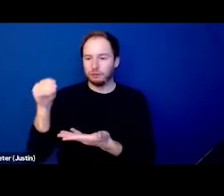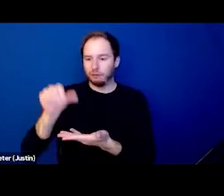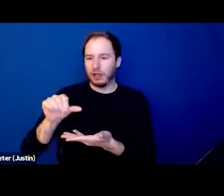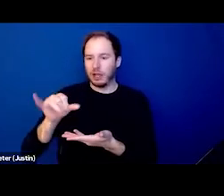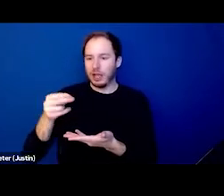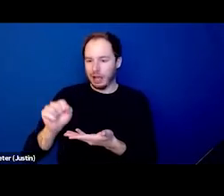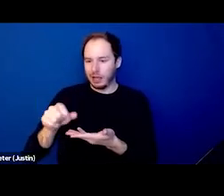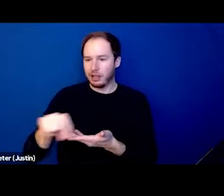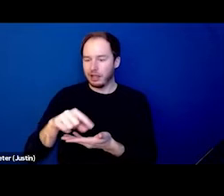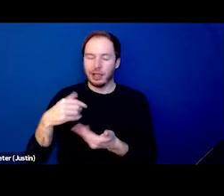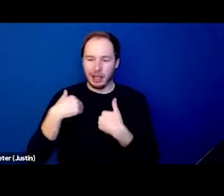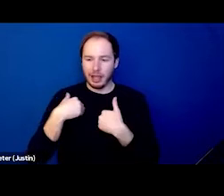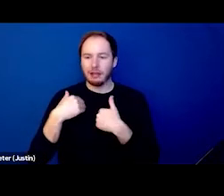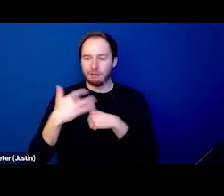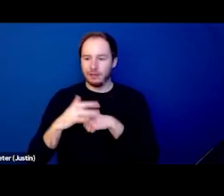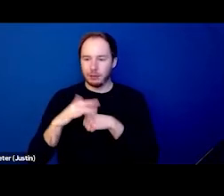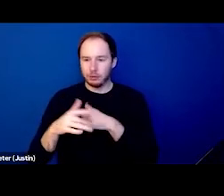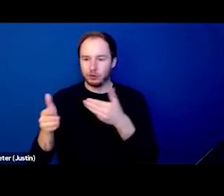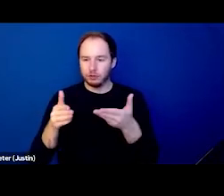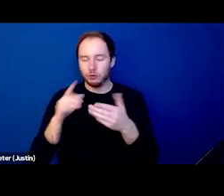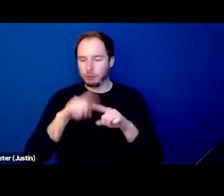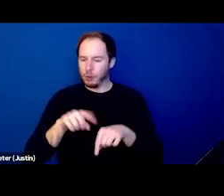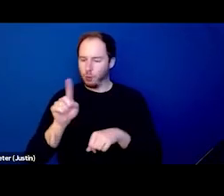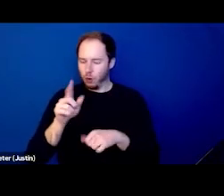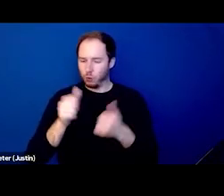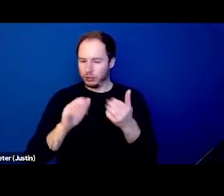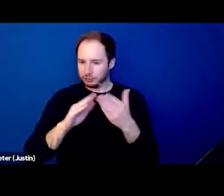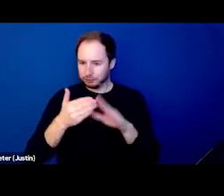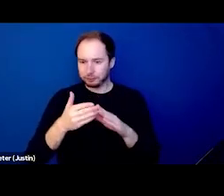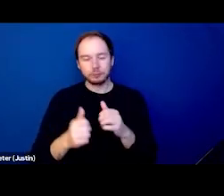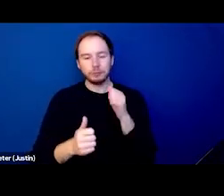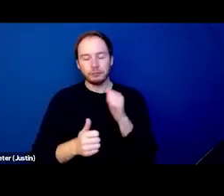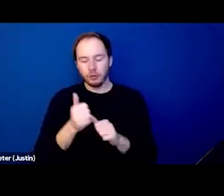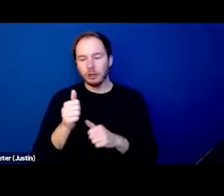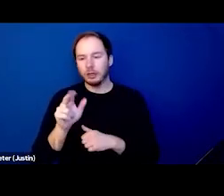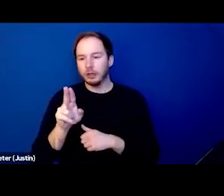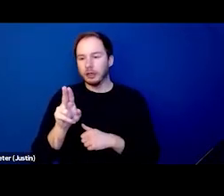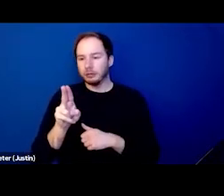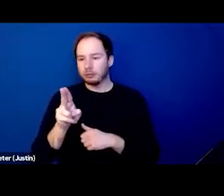So it really depends on where you are, but most urban centers do have